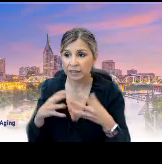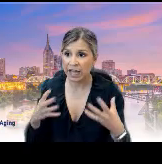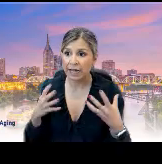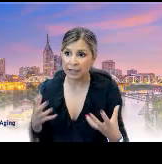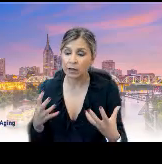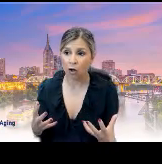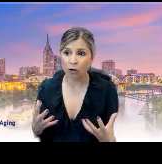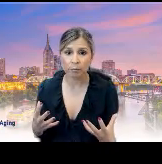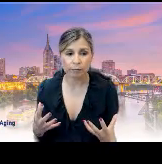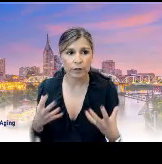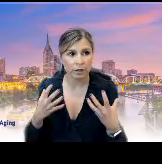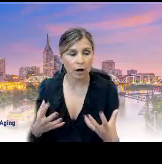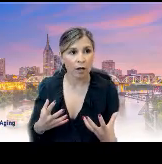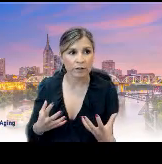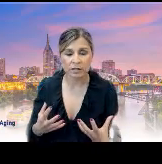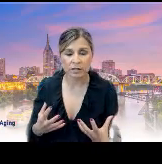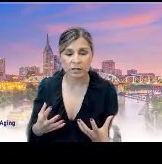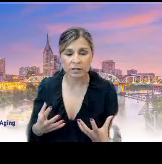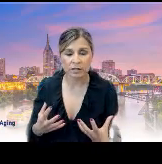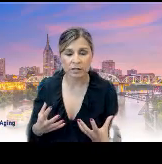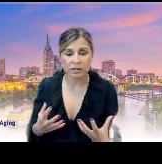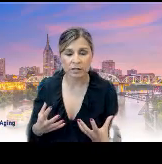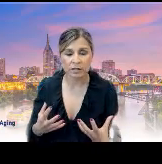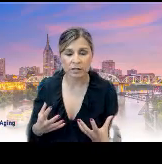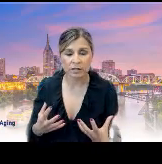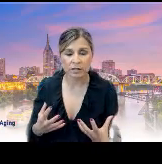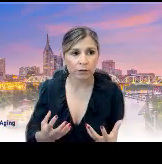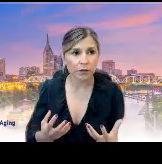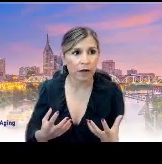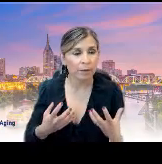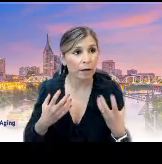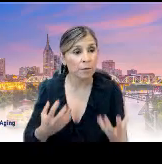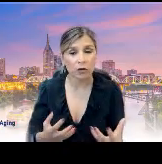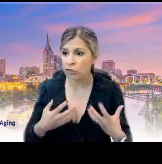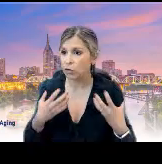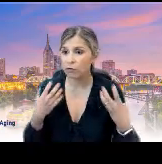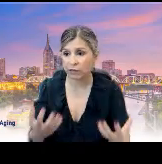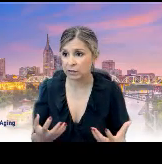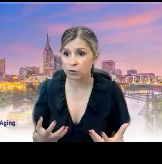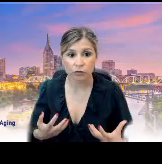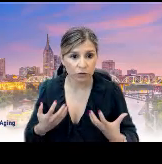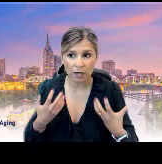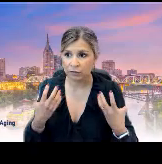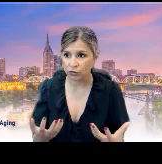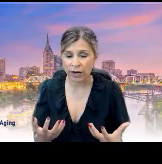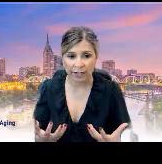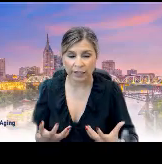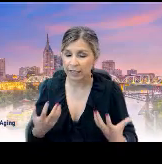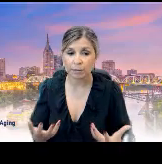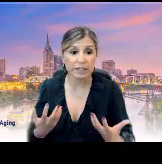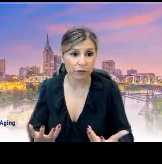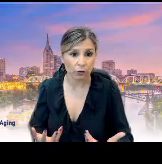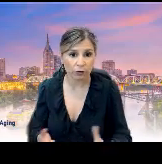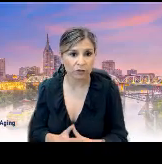And that can all cause a lot of emotional, physical strain and it can be difficult.